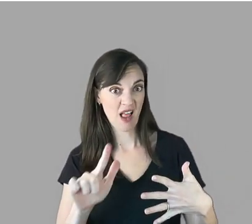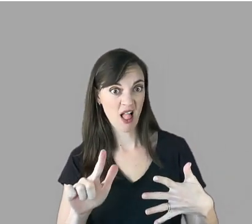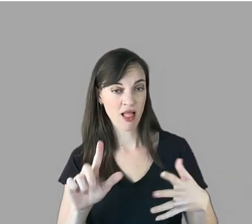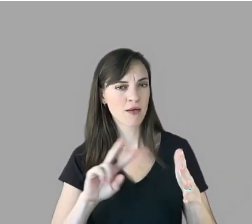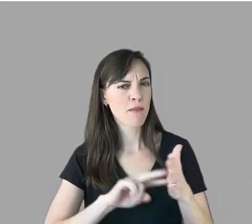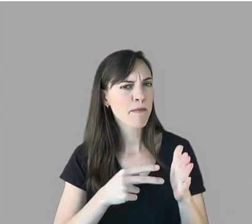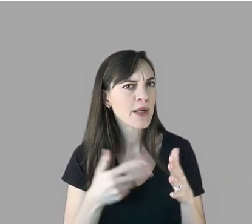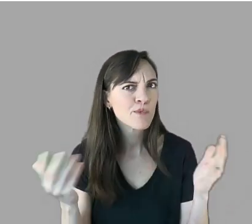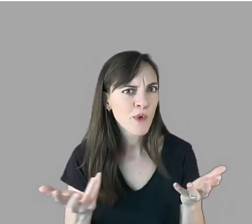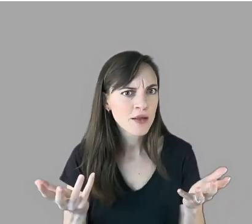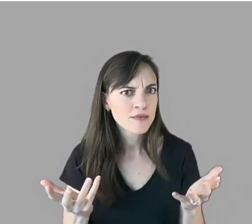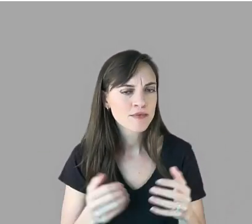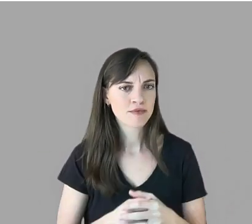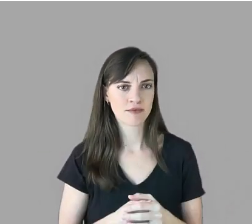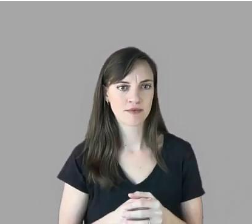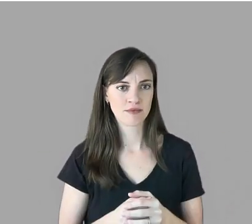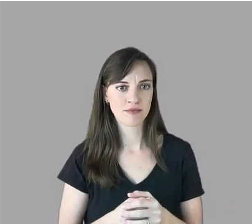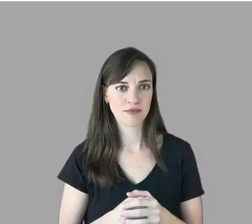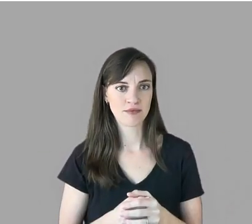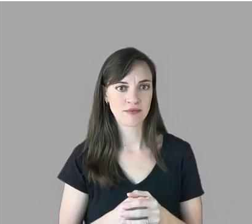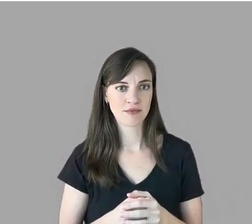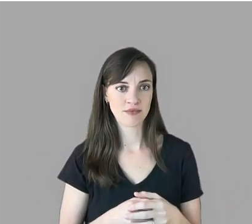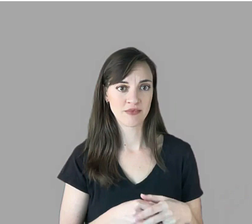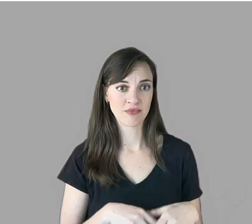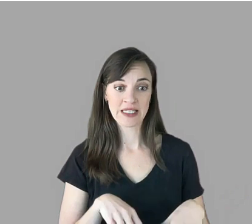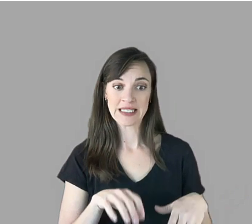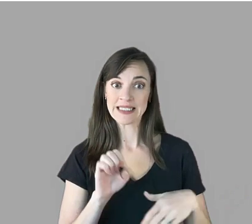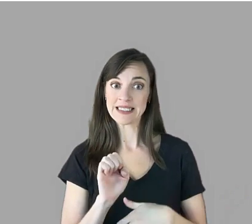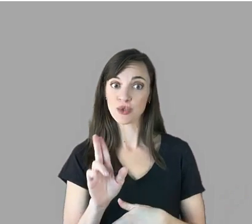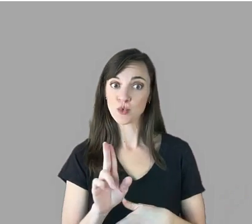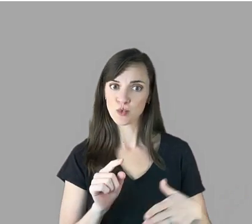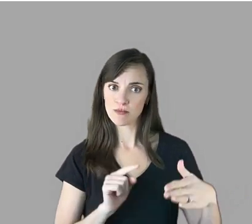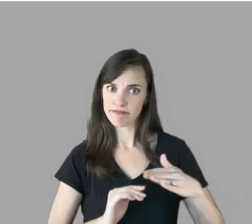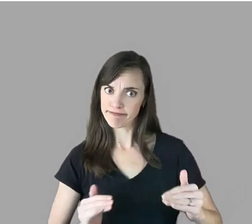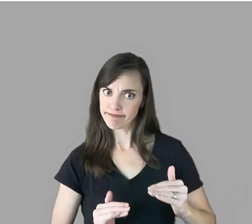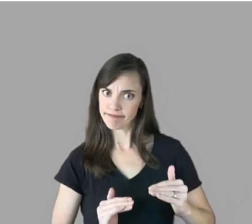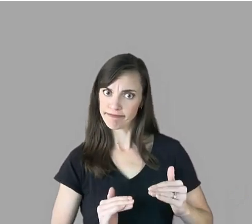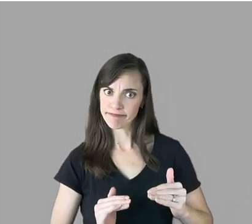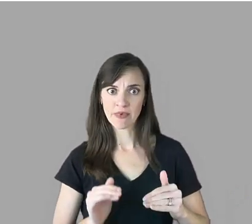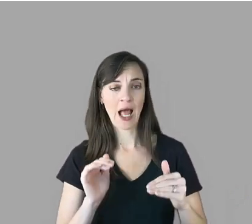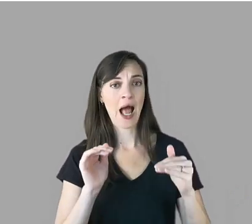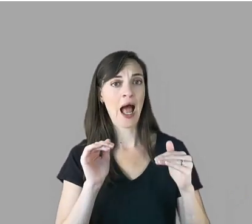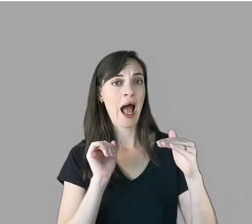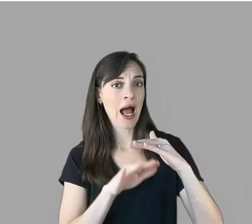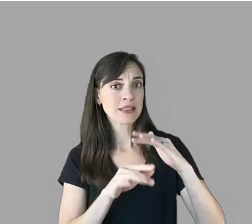EUs are prerequisite skills and knowledge leading to mastery of the Access Point. EUs